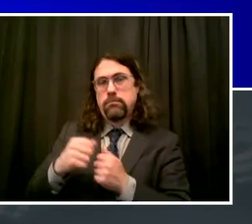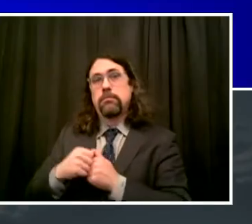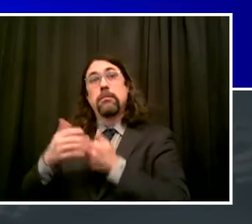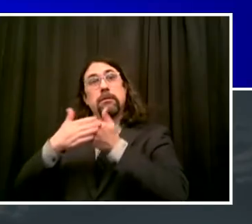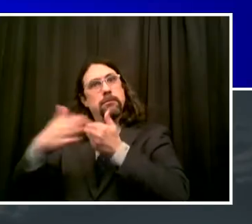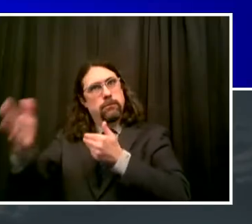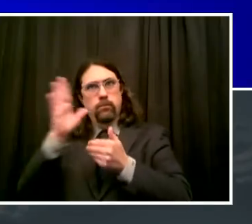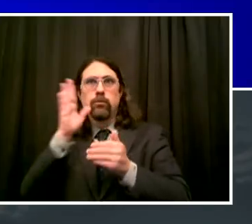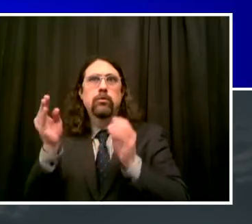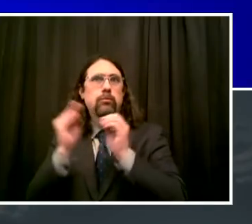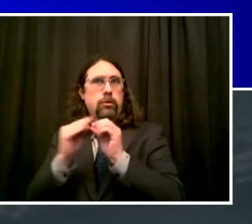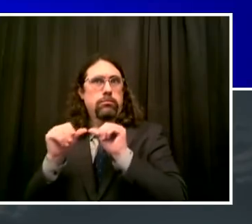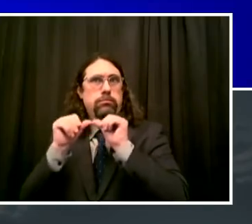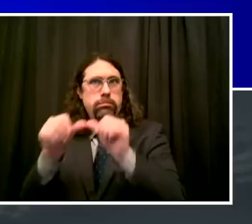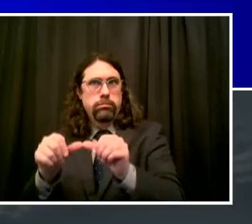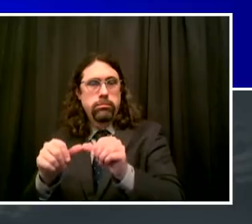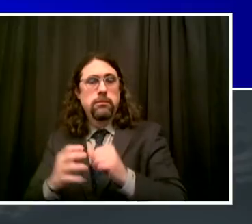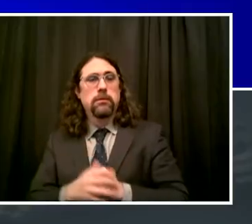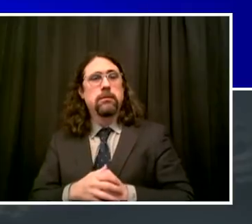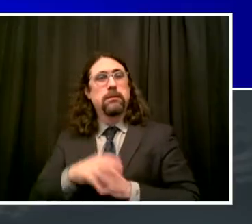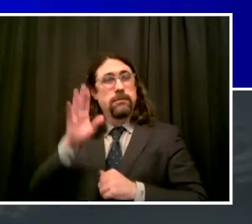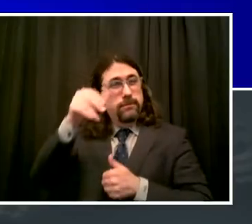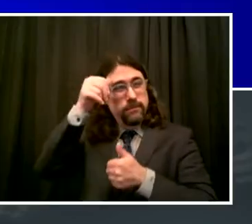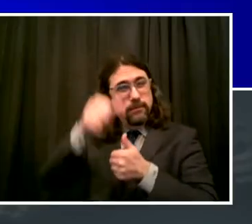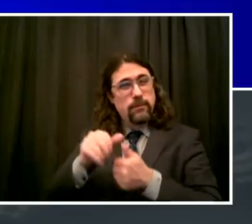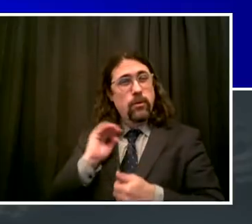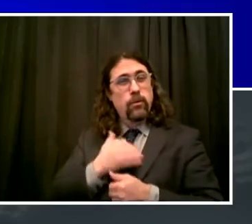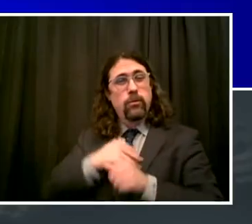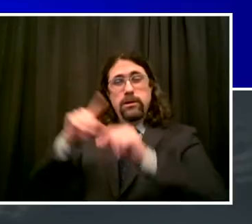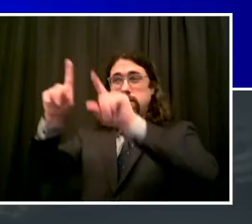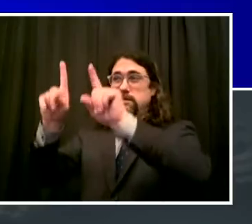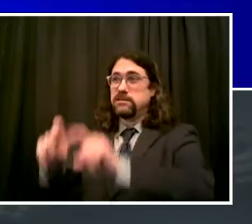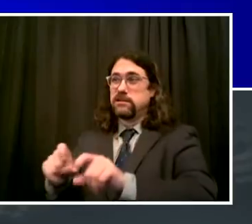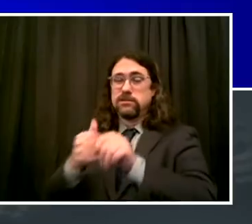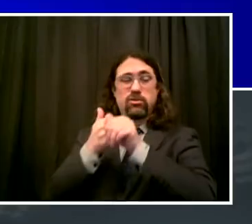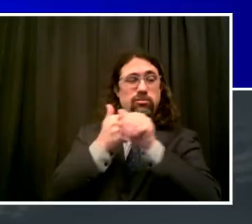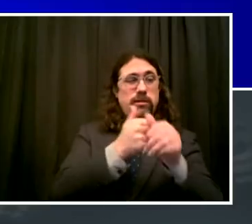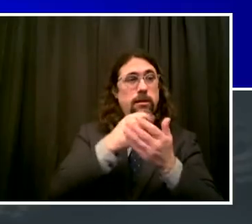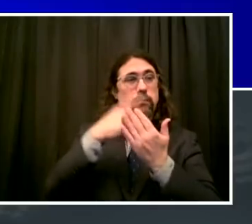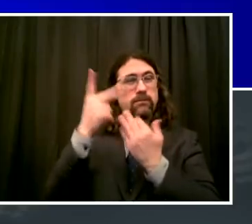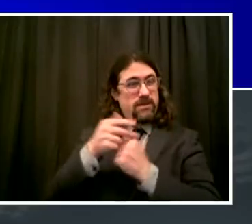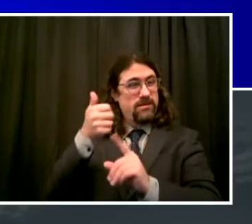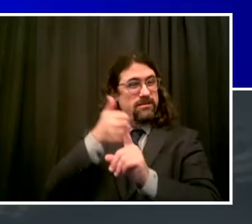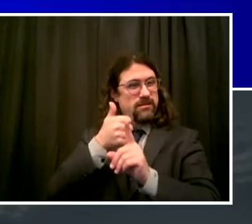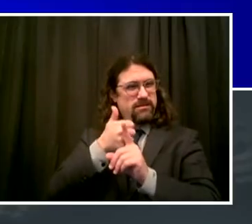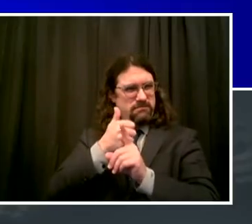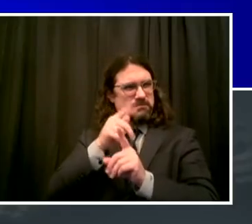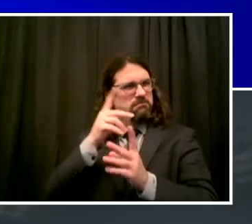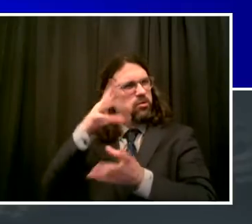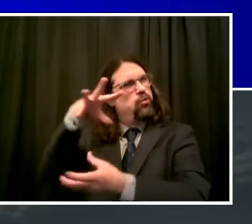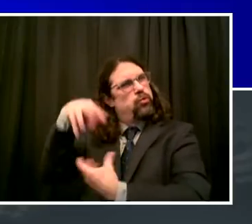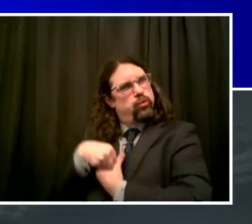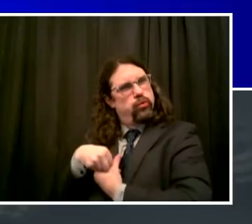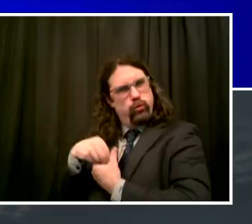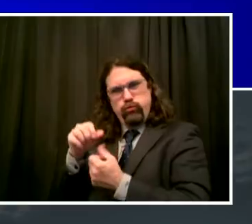WIDESPREAD TEST AND TRACE INITIATIVE. THAT WILL BE FOCUSED ON T HLE SHELTERS.